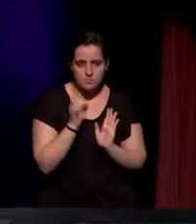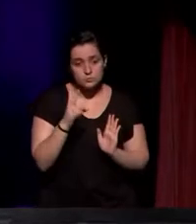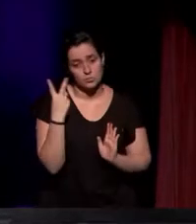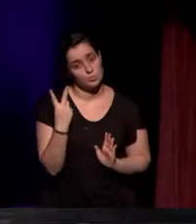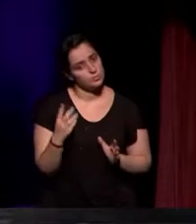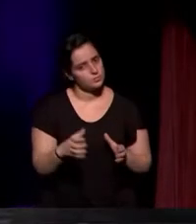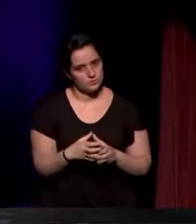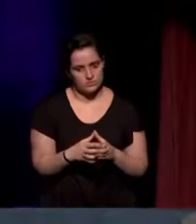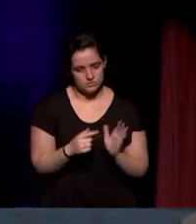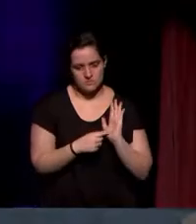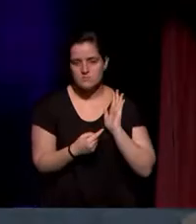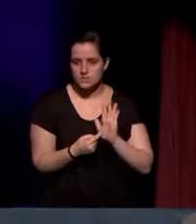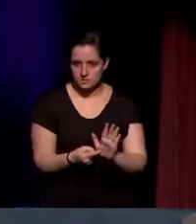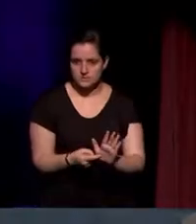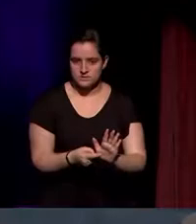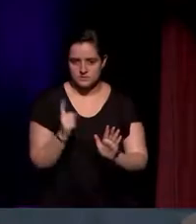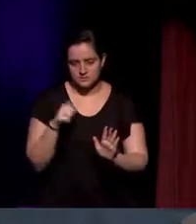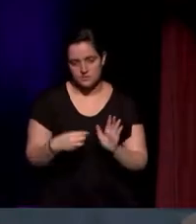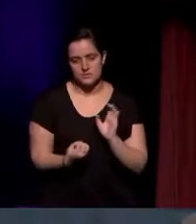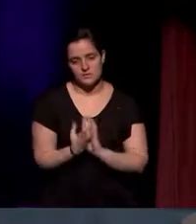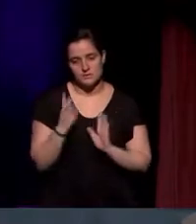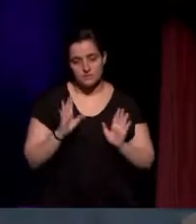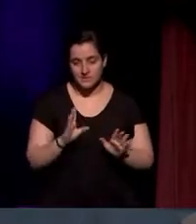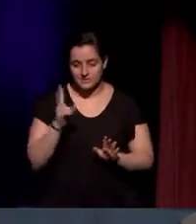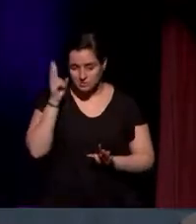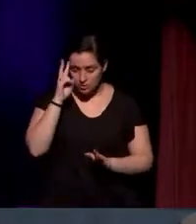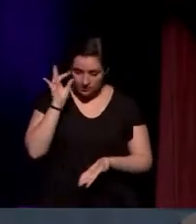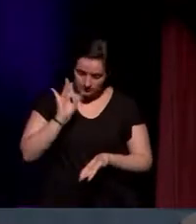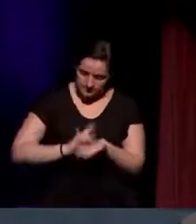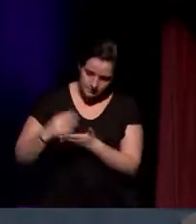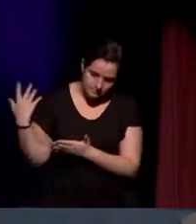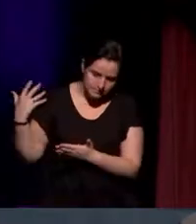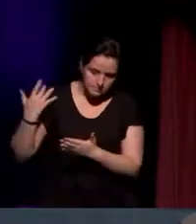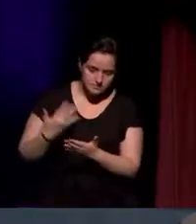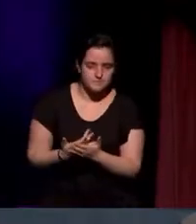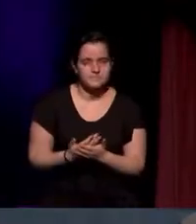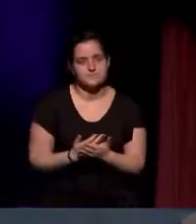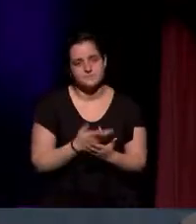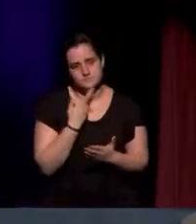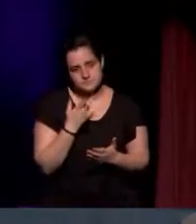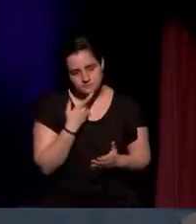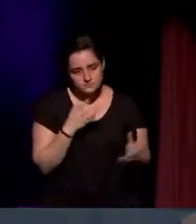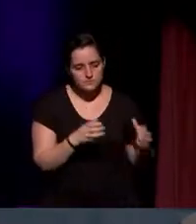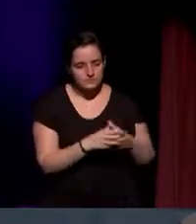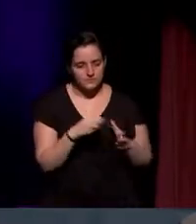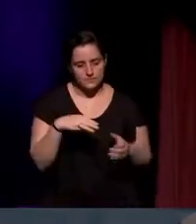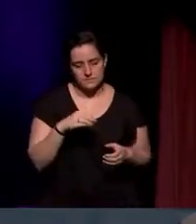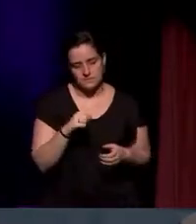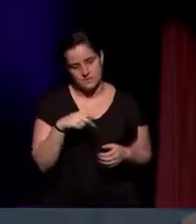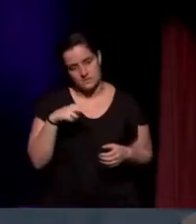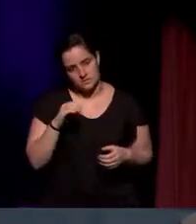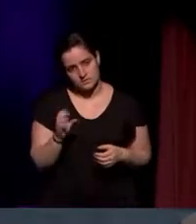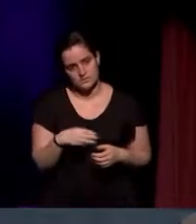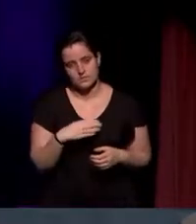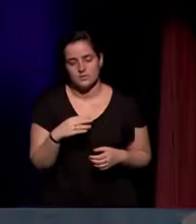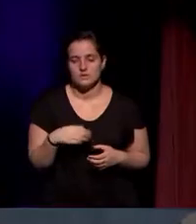which gave rise to Frelimo, but the whole official story speaks of MANU, Mozambique African National Union,